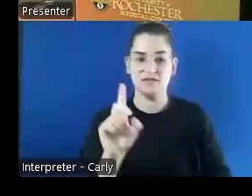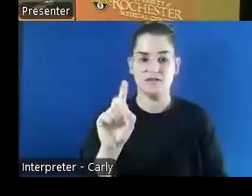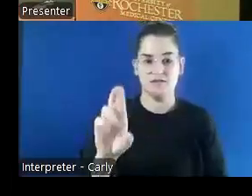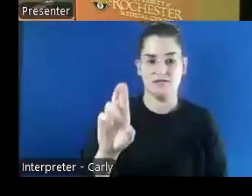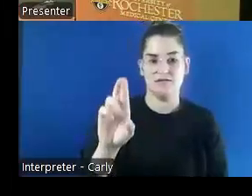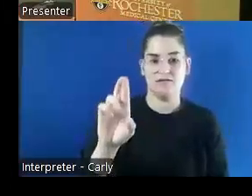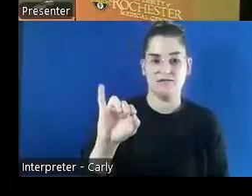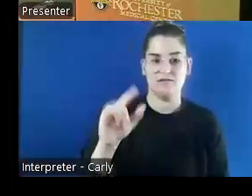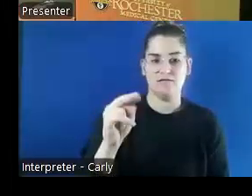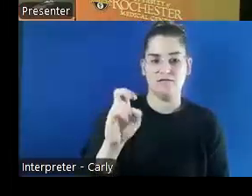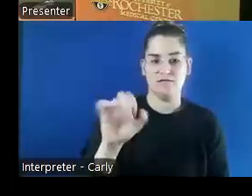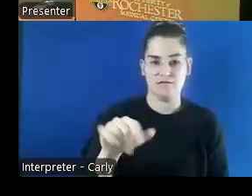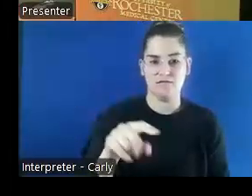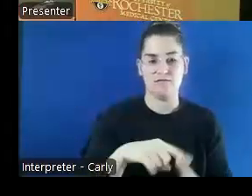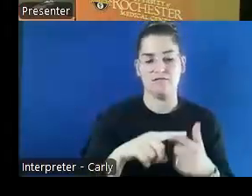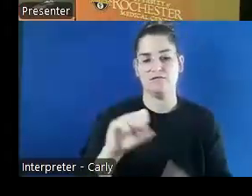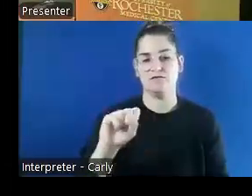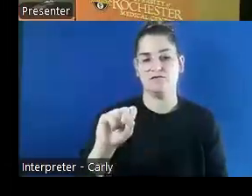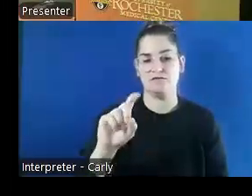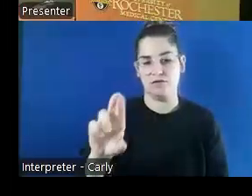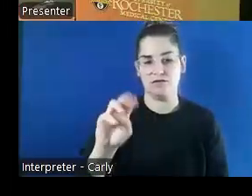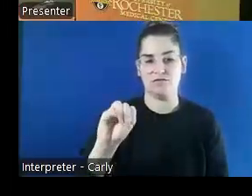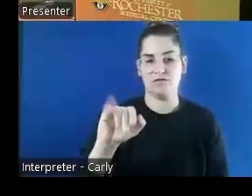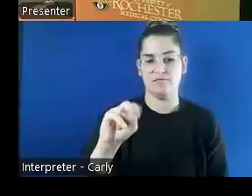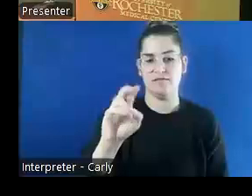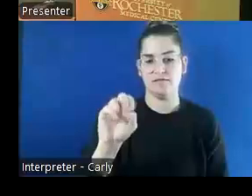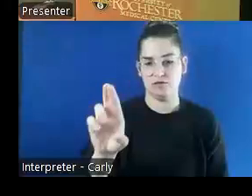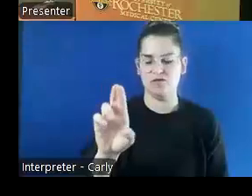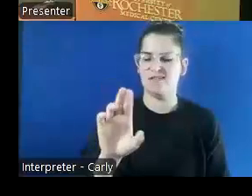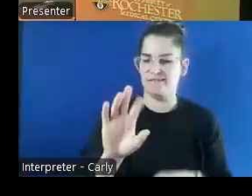minser is a new physician working with with us a family physician by training and Sarah Chang